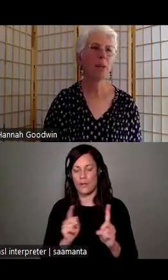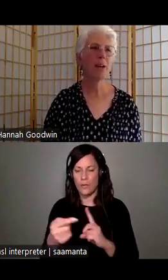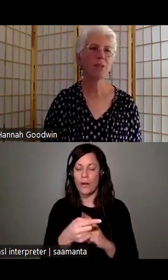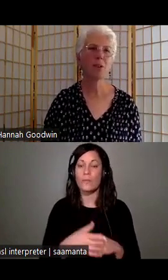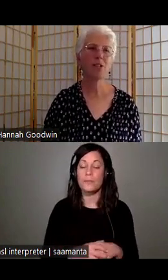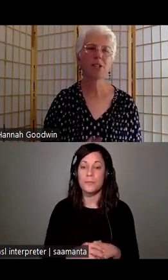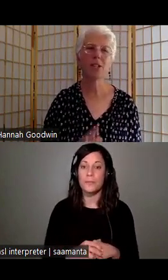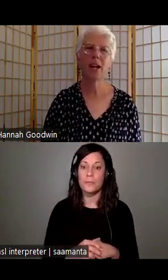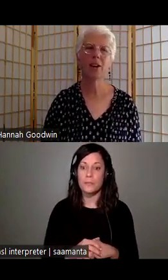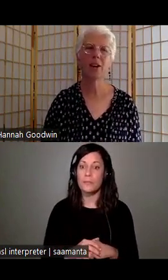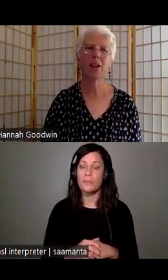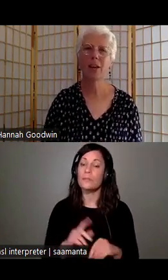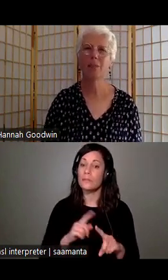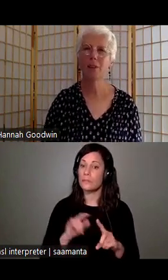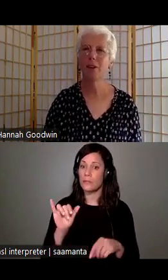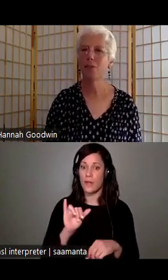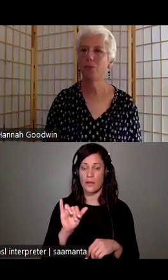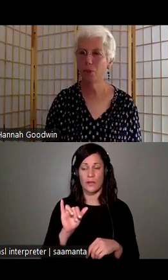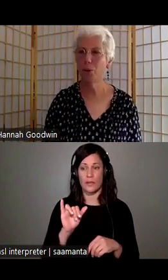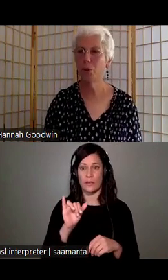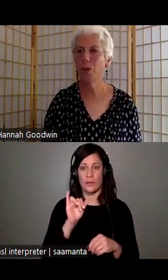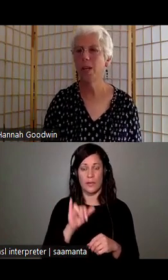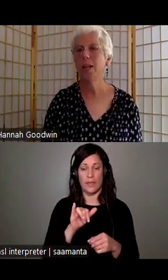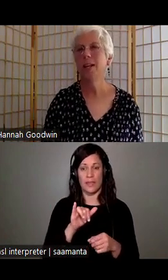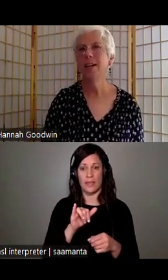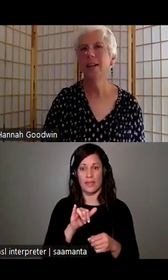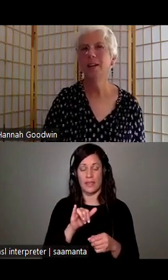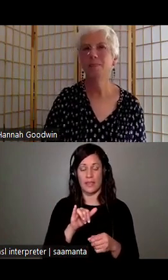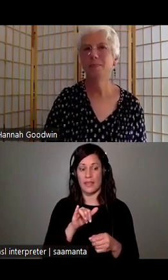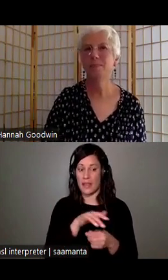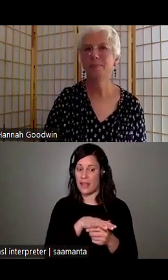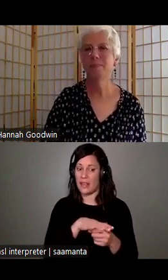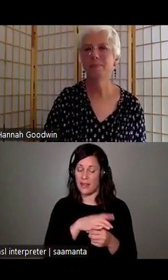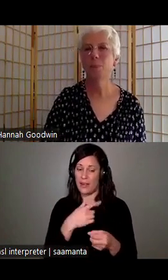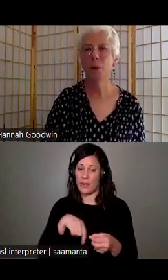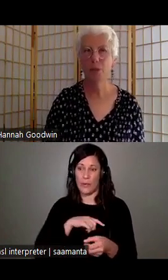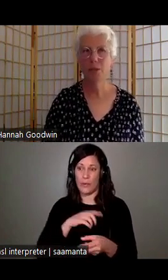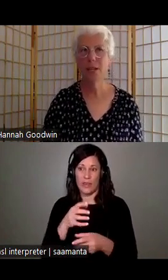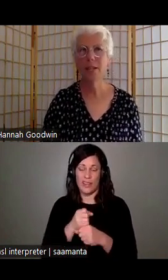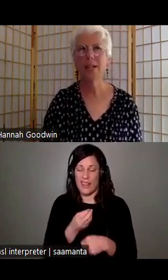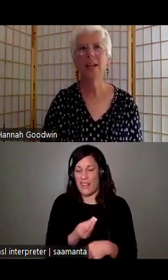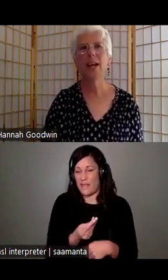But also it's just an area that we get very few proposals in